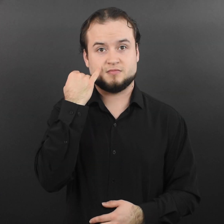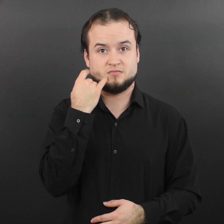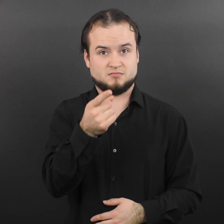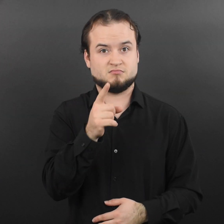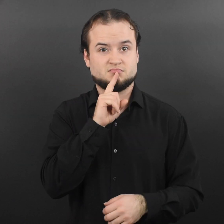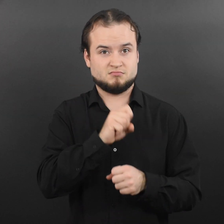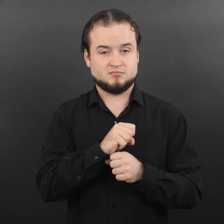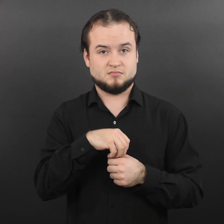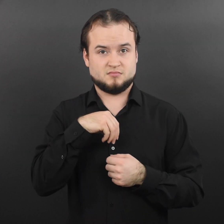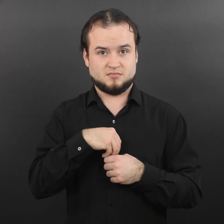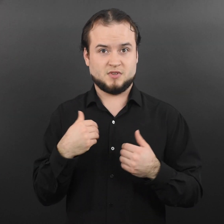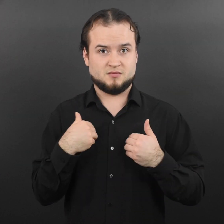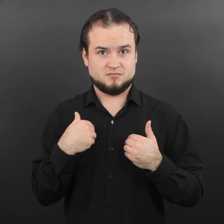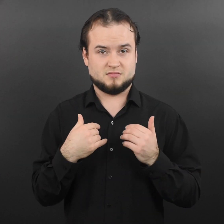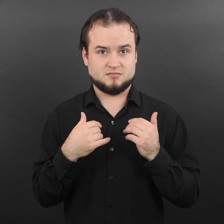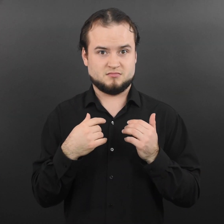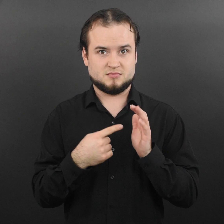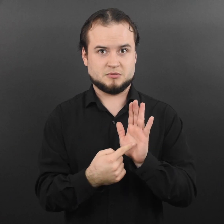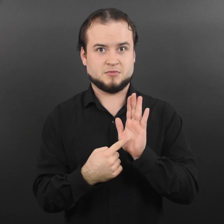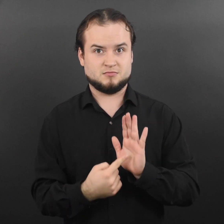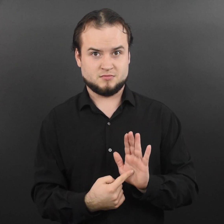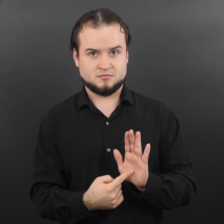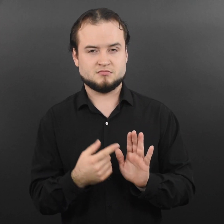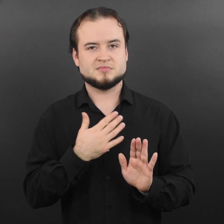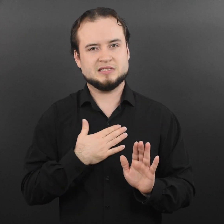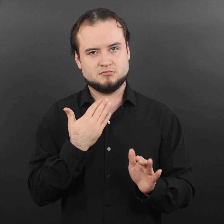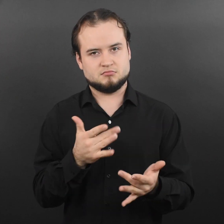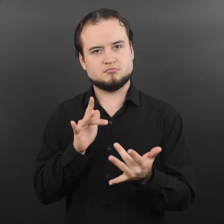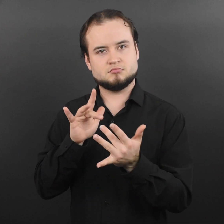If you are positive, you should also inform your contacts.